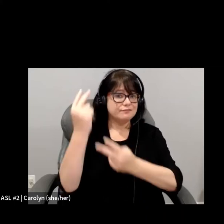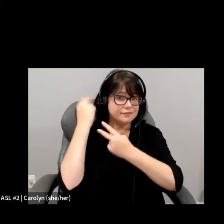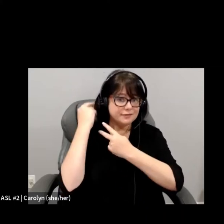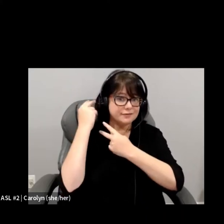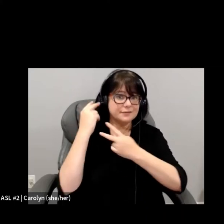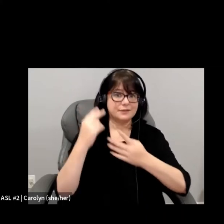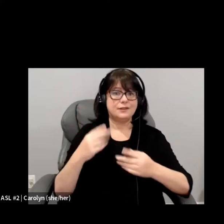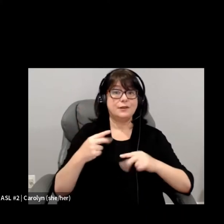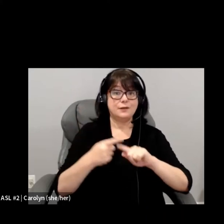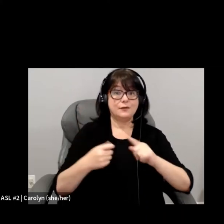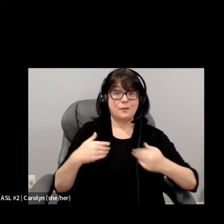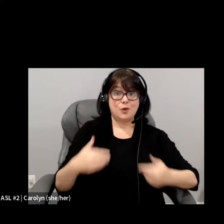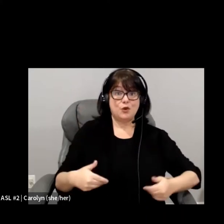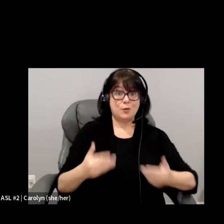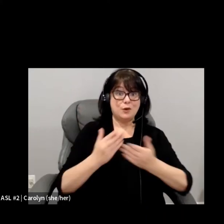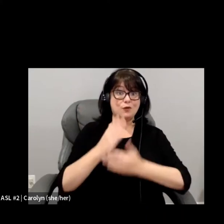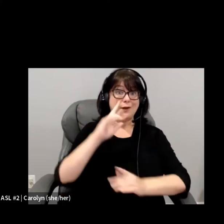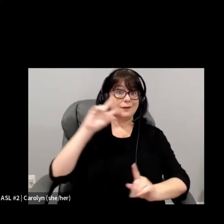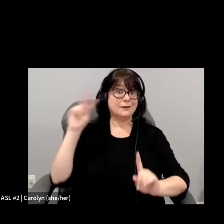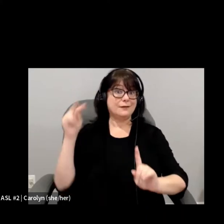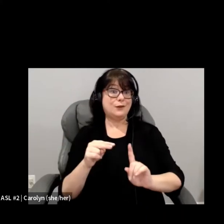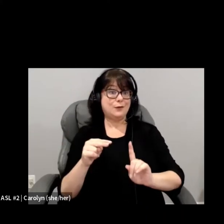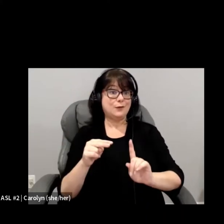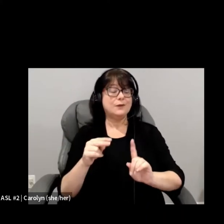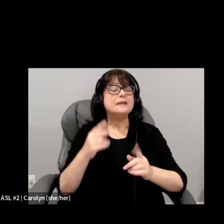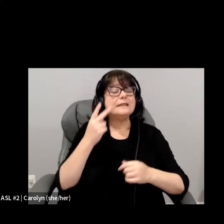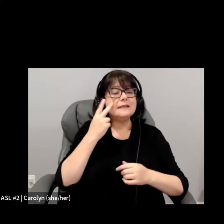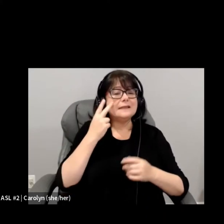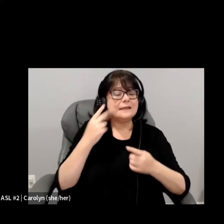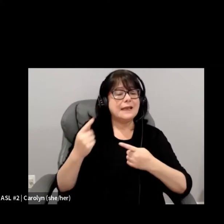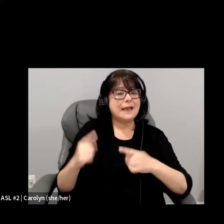THAT HAVE ADVANCED THE DISABILITY RIGHTS MOVEMENT.